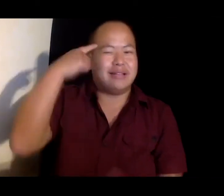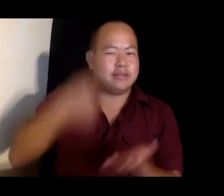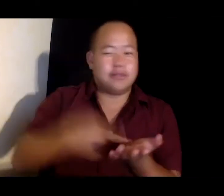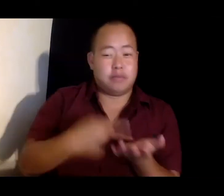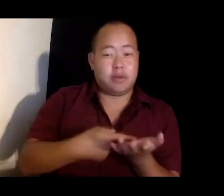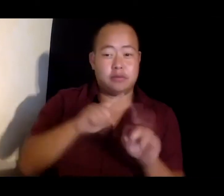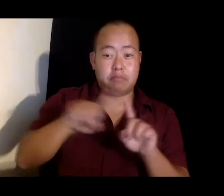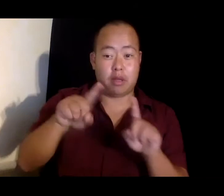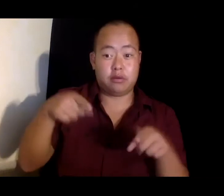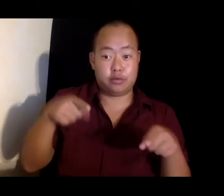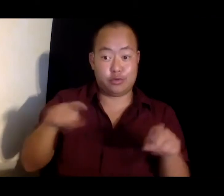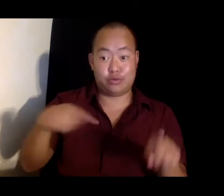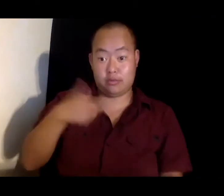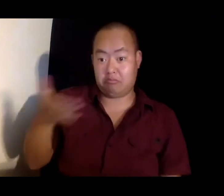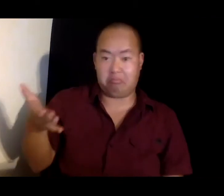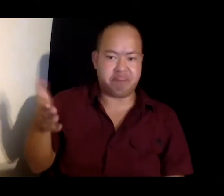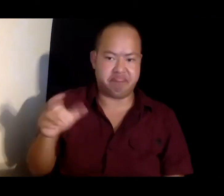(sign language)